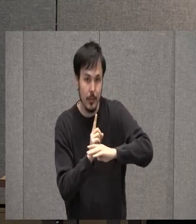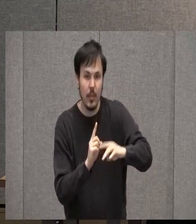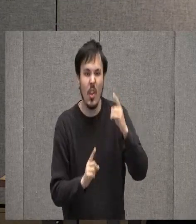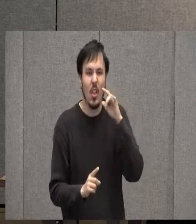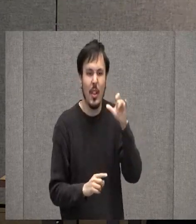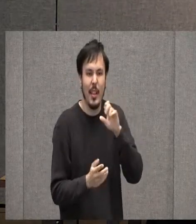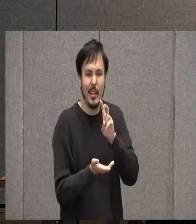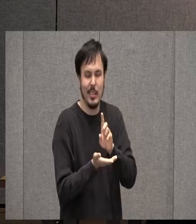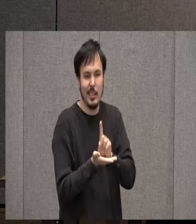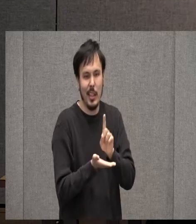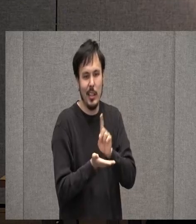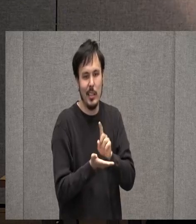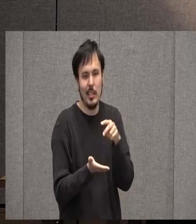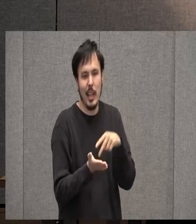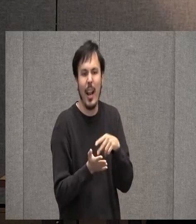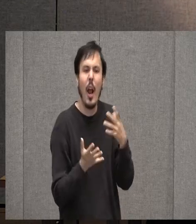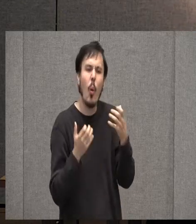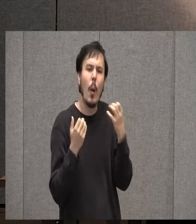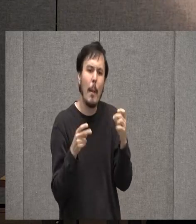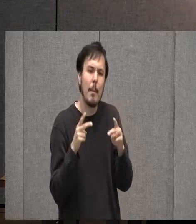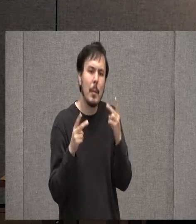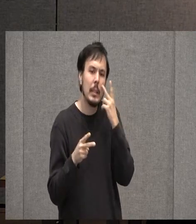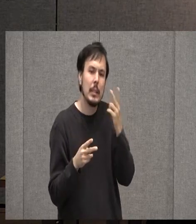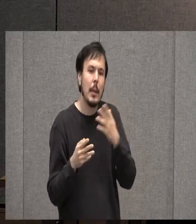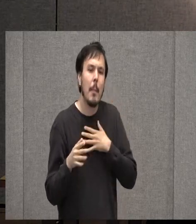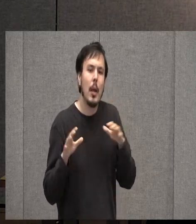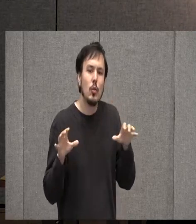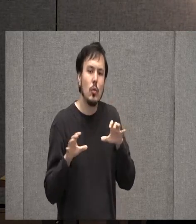I want everybody to see what I'm doing so we're gonna do it this way.